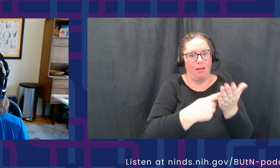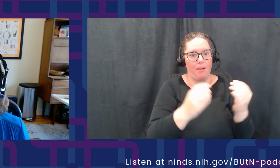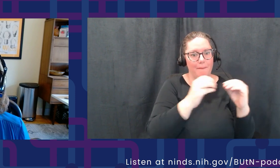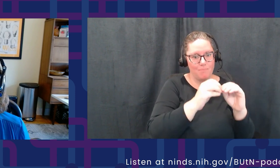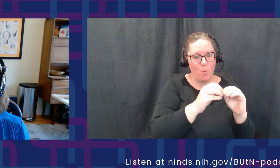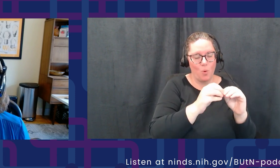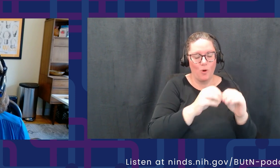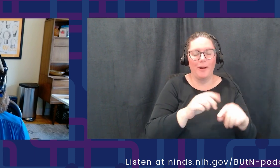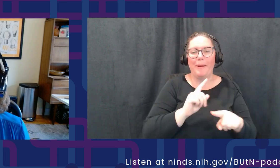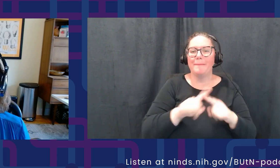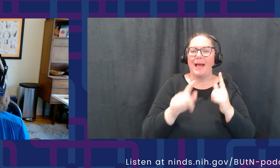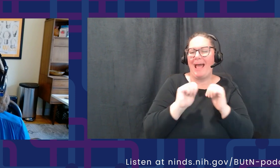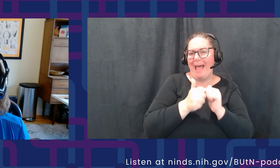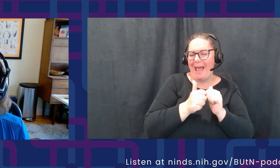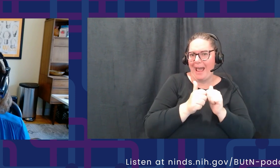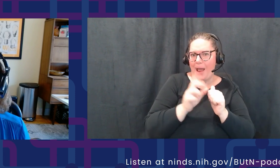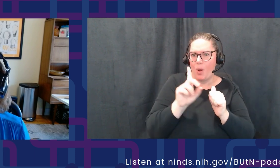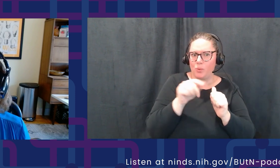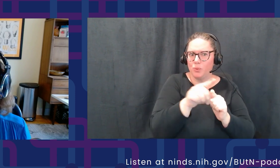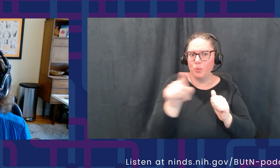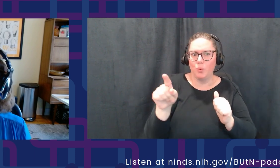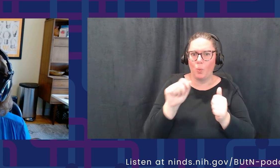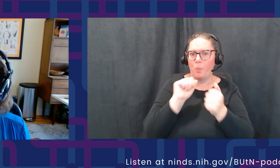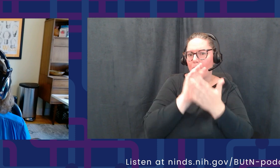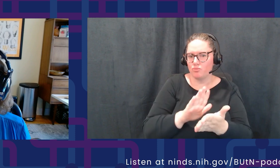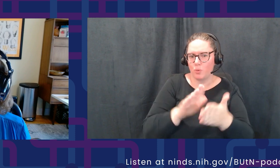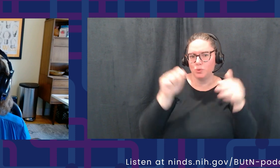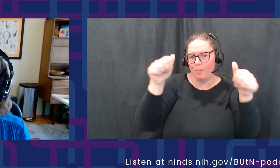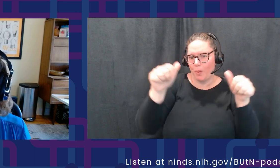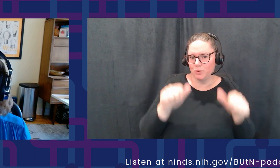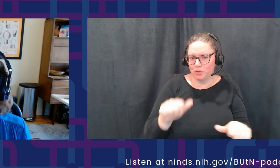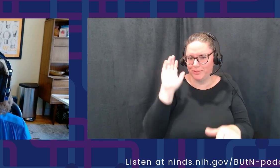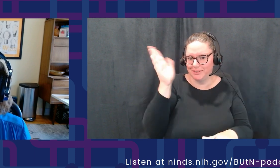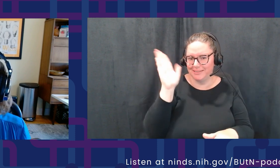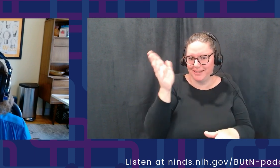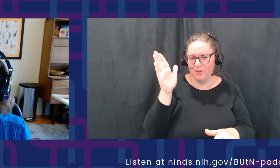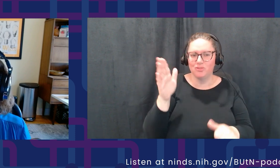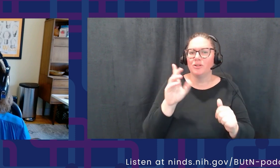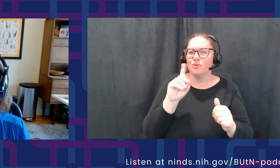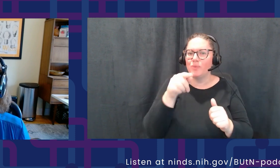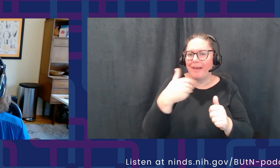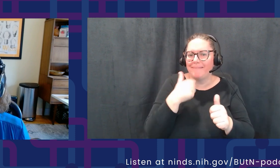So how do you all approach the poster presentation or do you have any advice for our listeners?